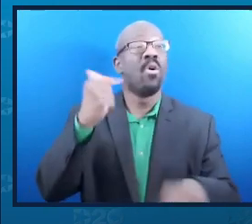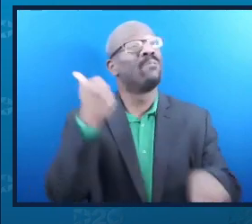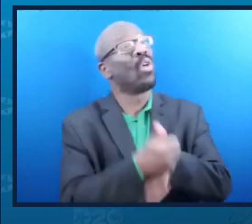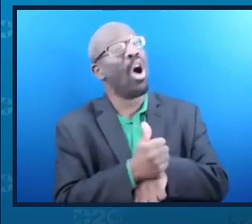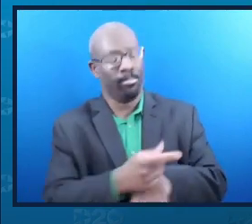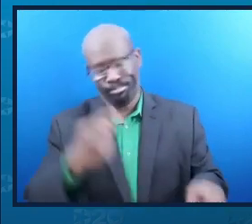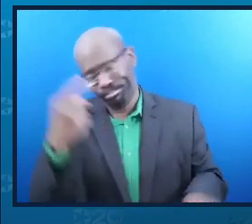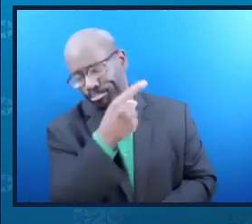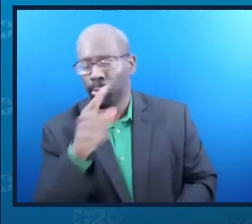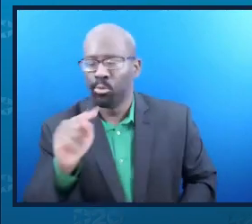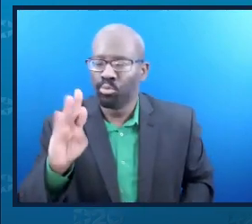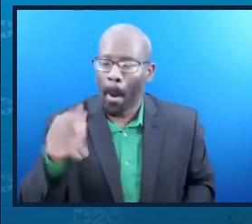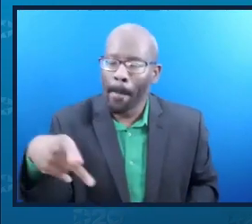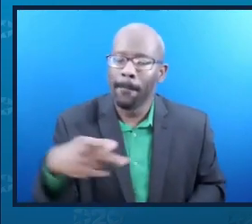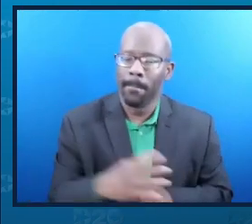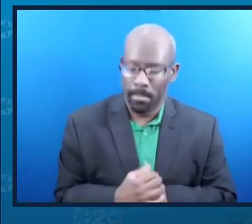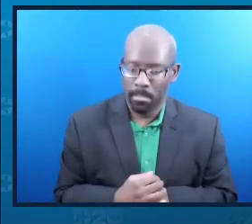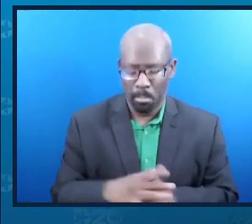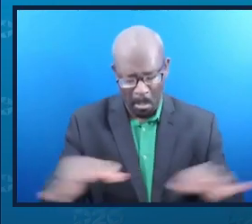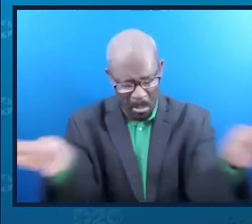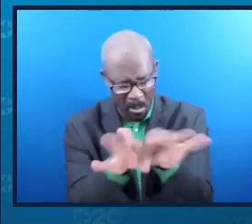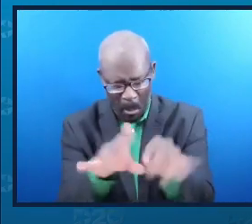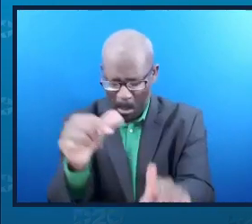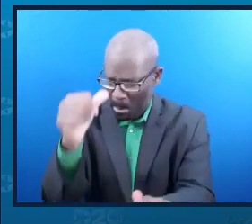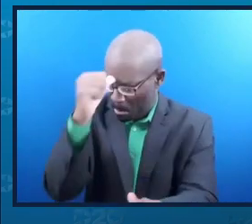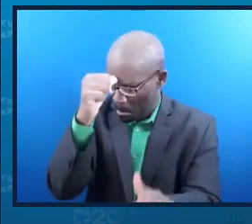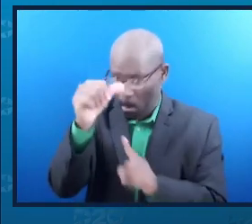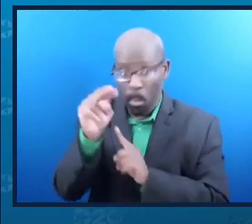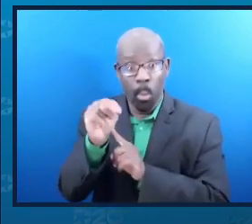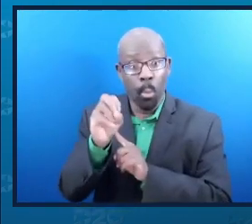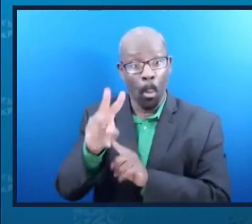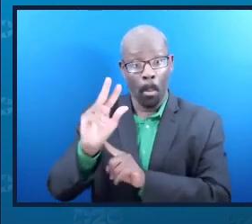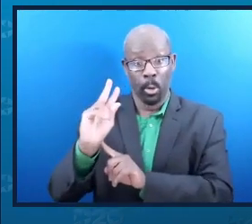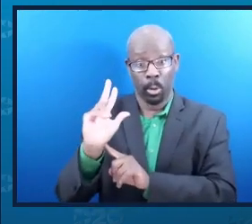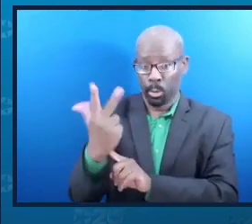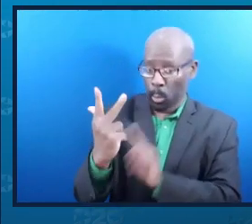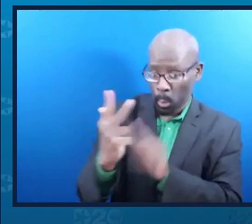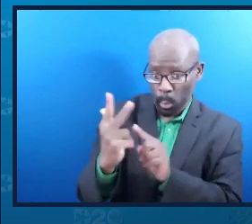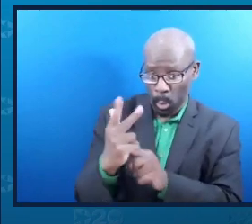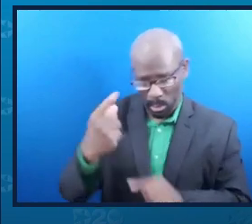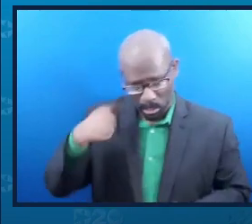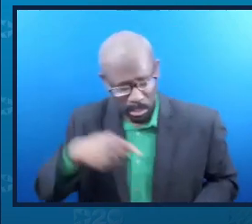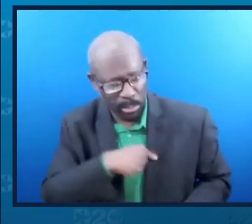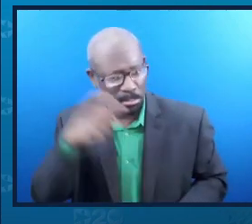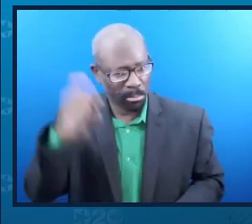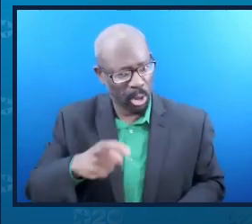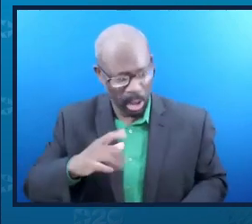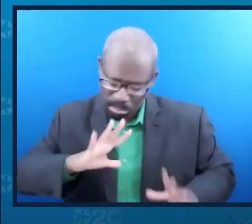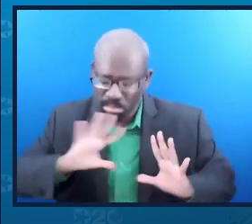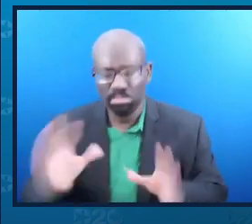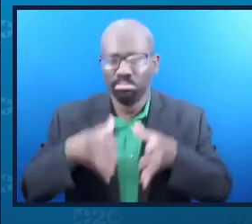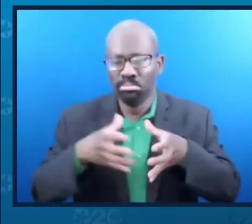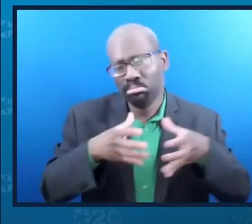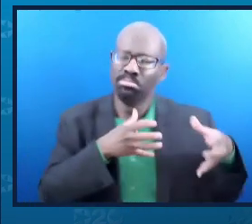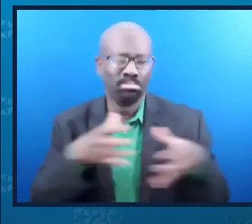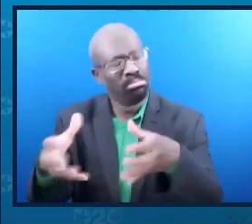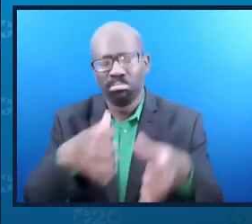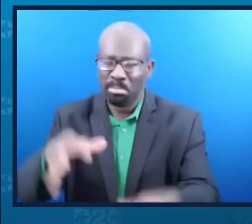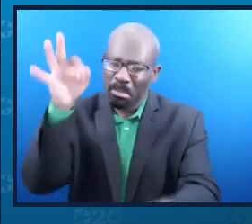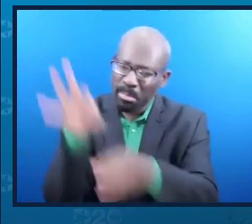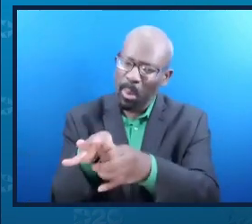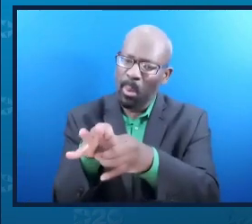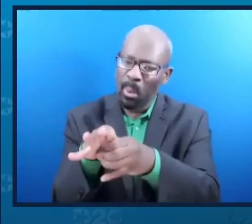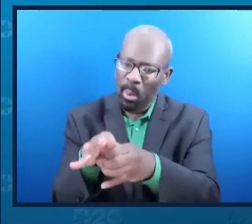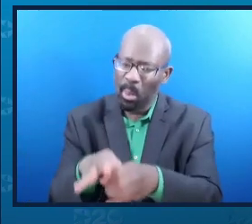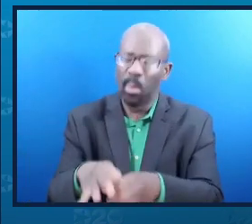AND IT'S TIME FOR THEM TO PAY A